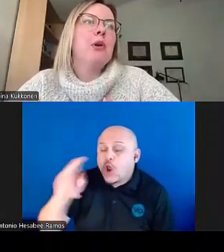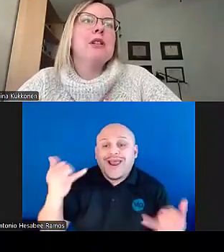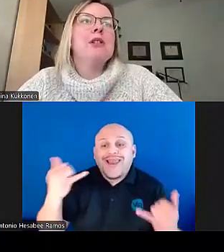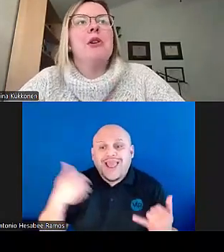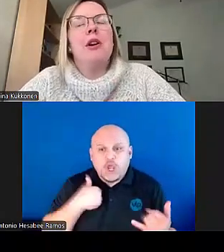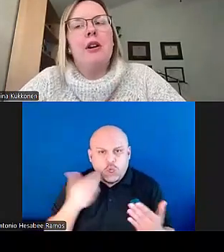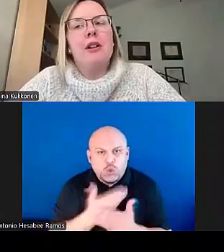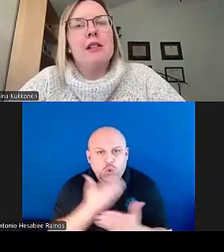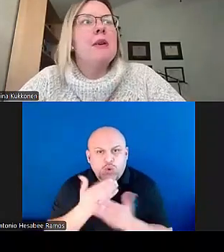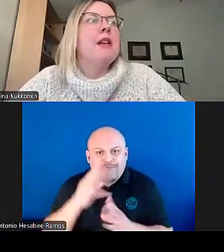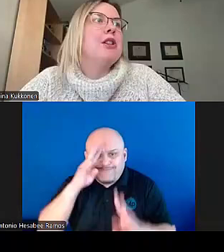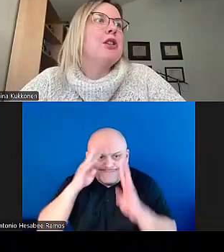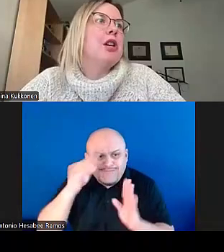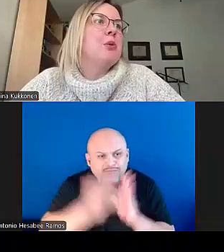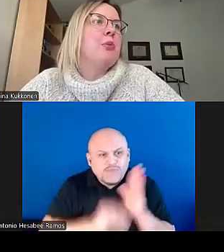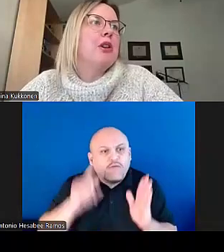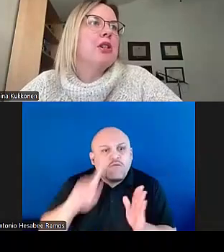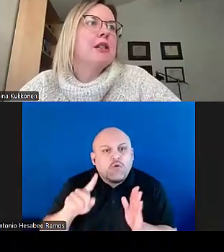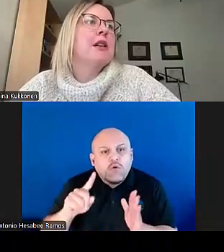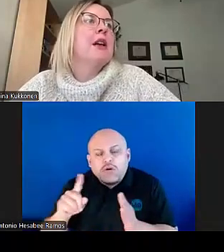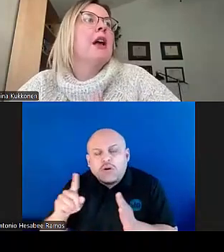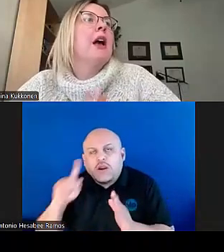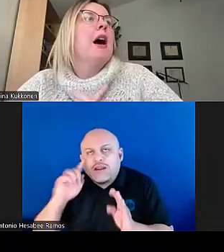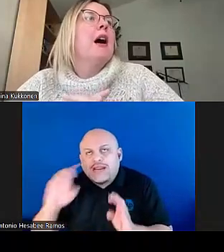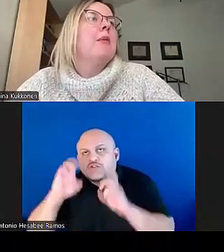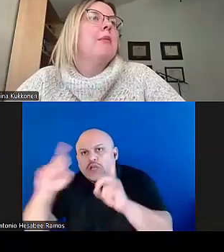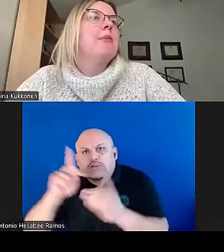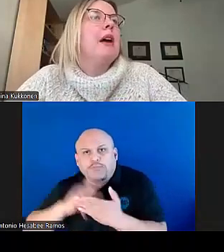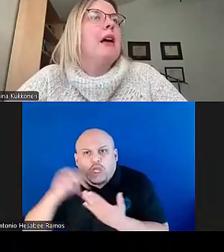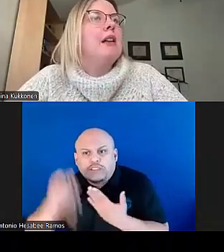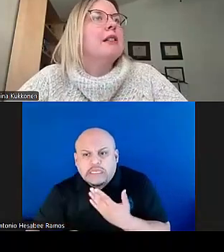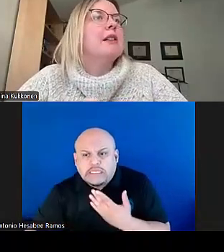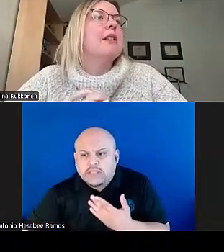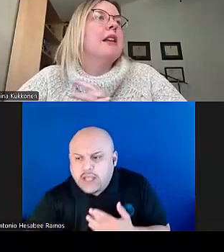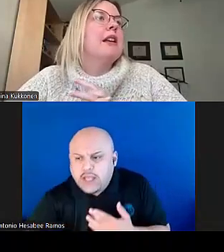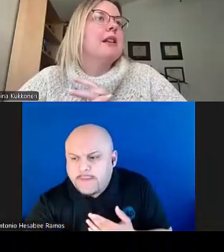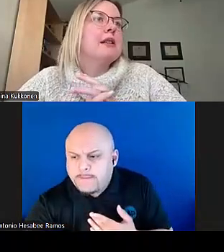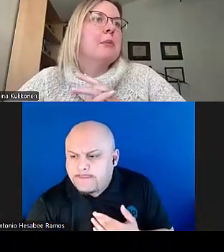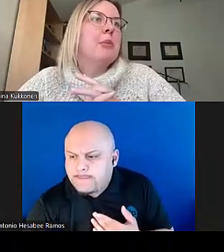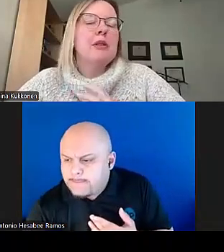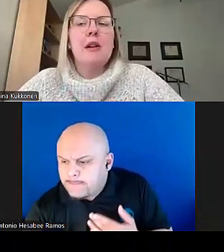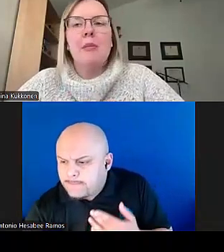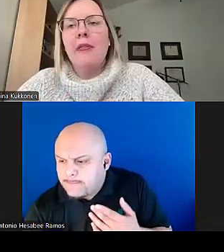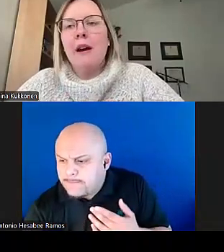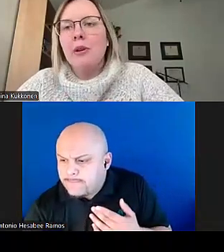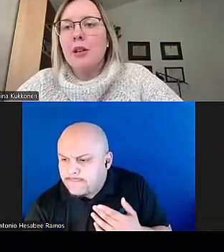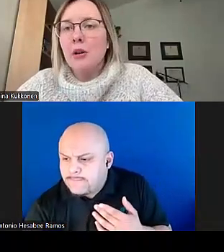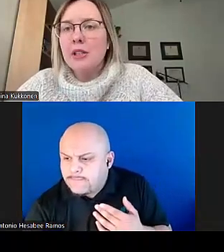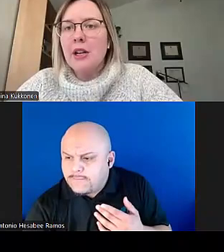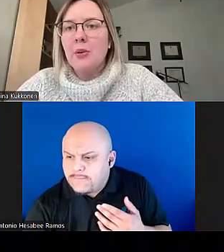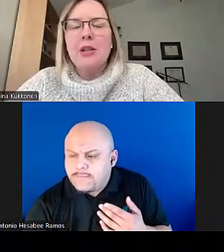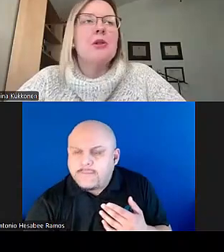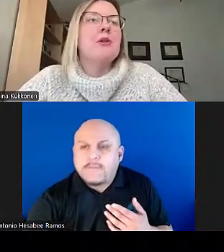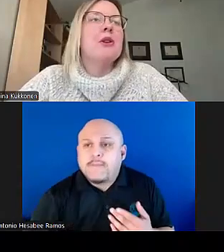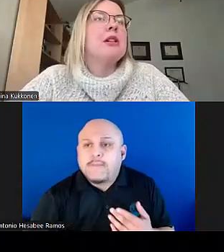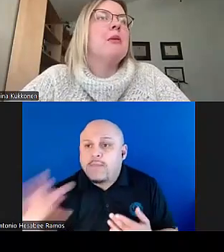the Restoring Autism and Education Project and the symposium that was hosted at Queen's University